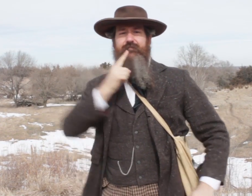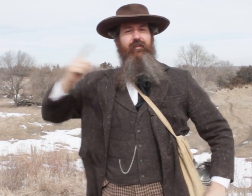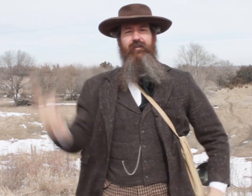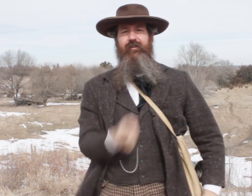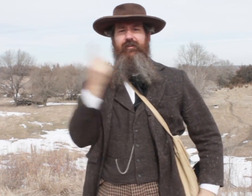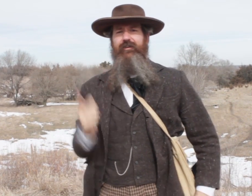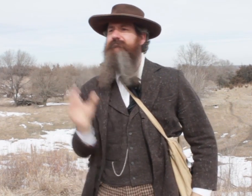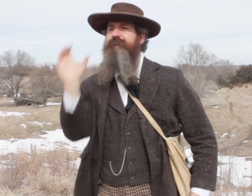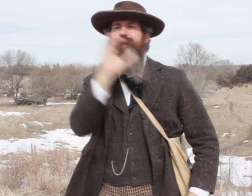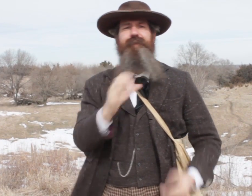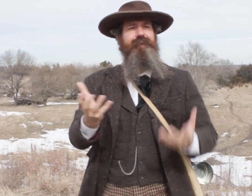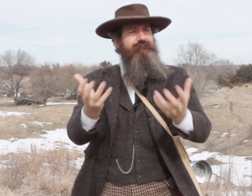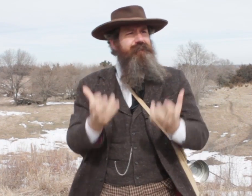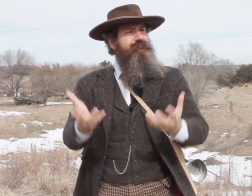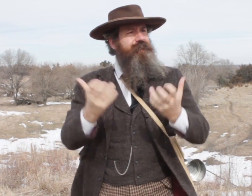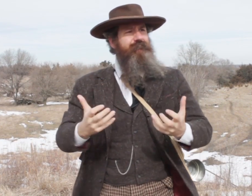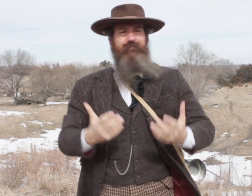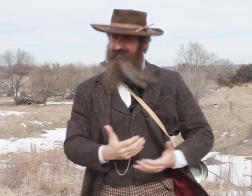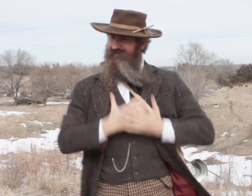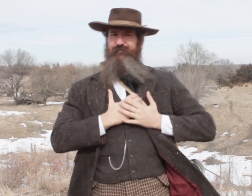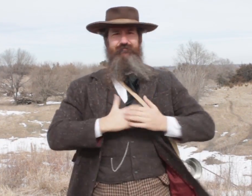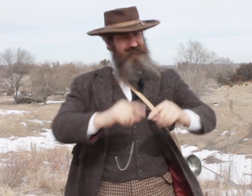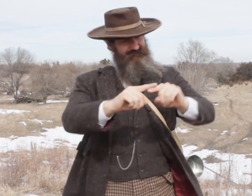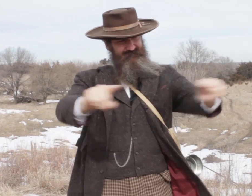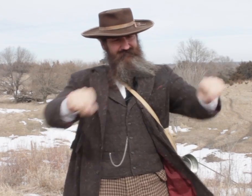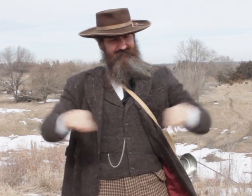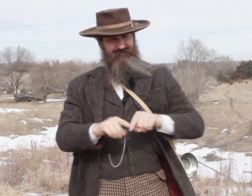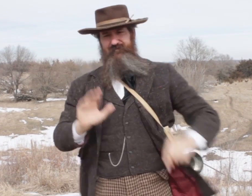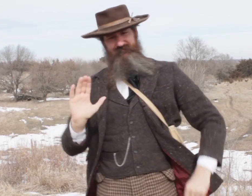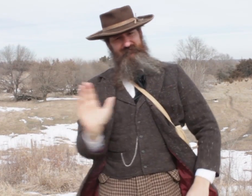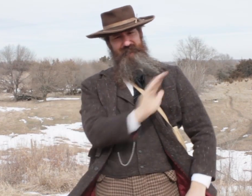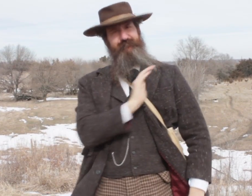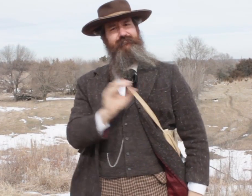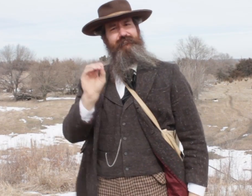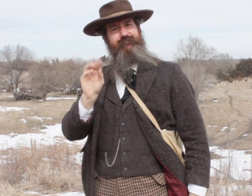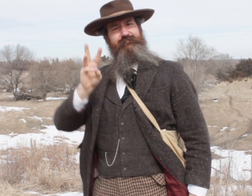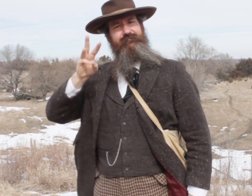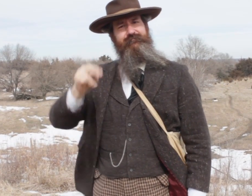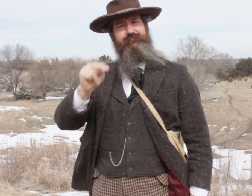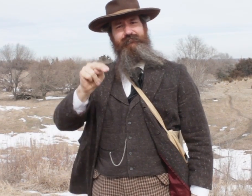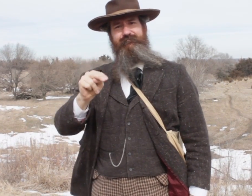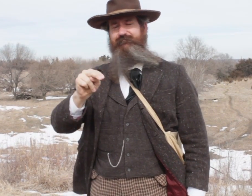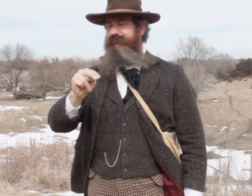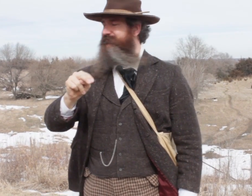continue to search for a place of their own.